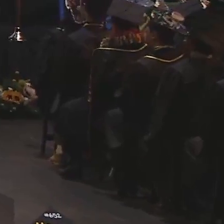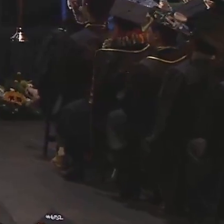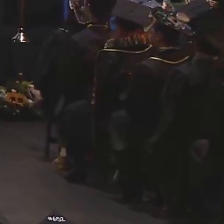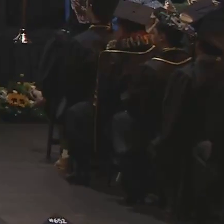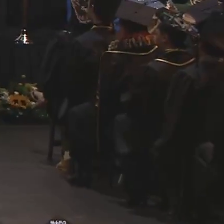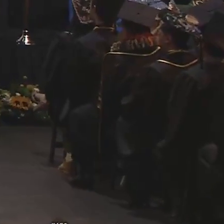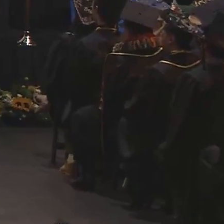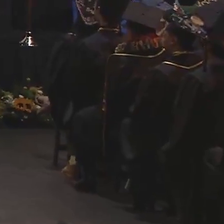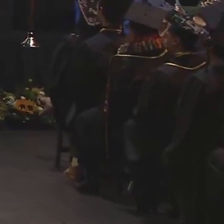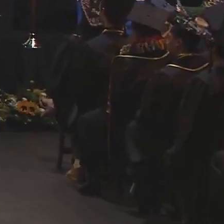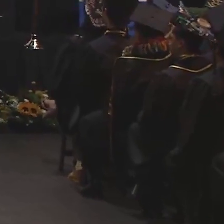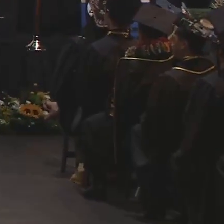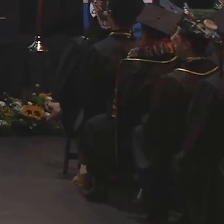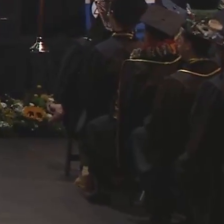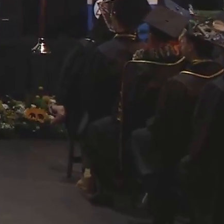CHIEF ACADEMIC OFFICER OF THE UNIVERSITY DR.